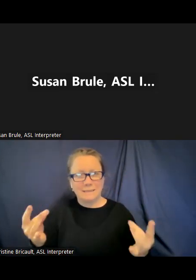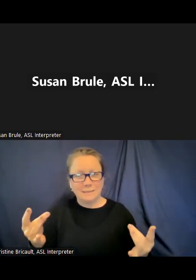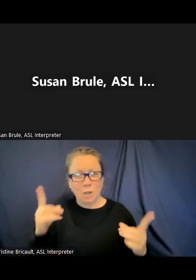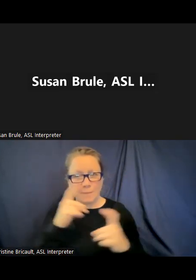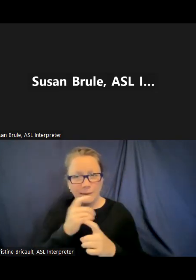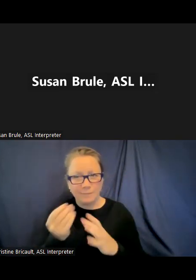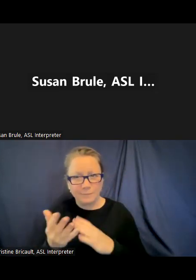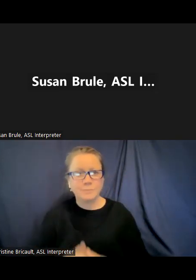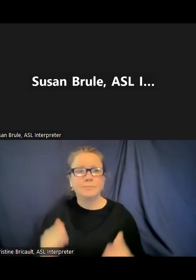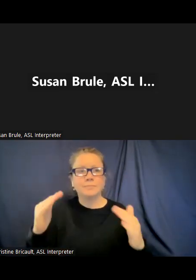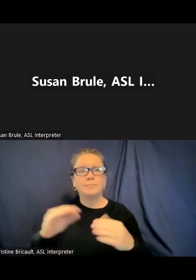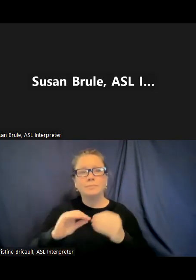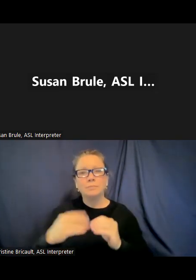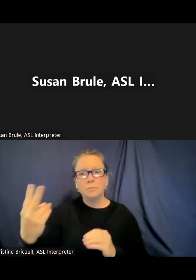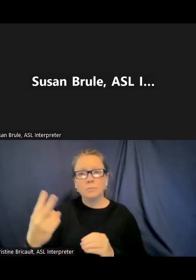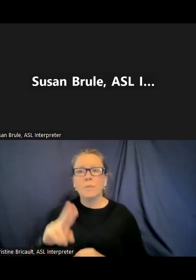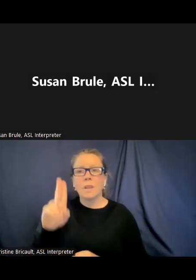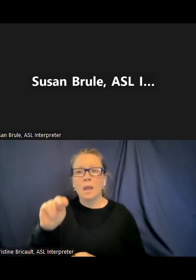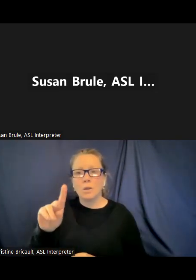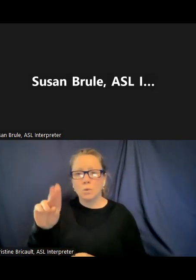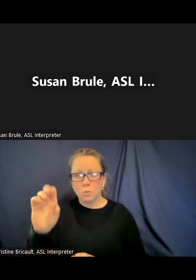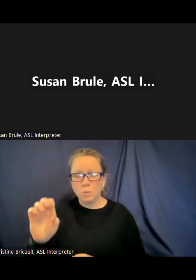Undue administrative burden is going